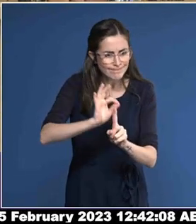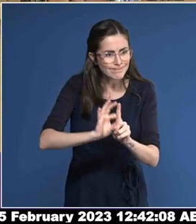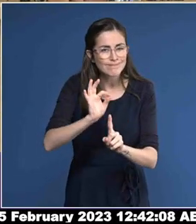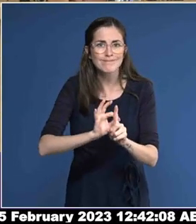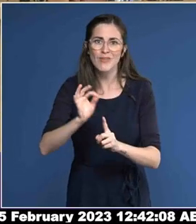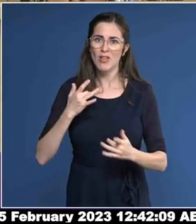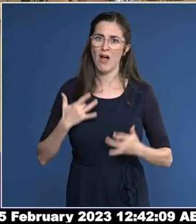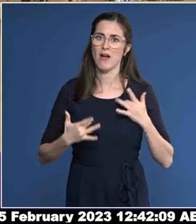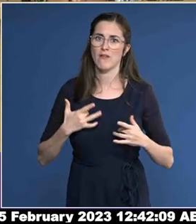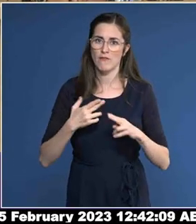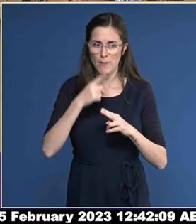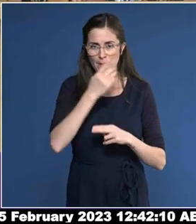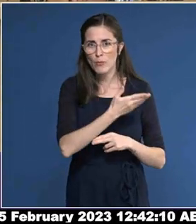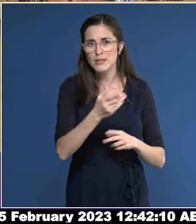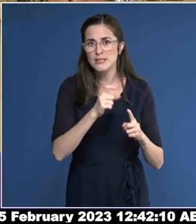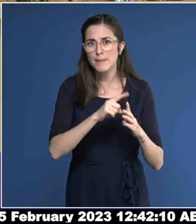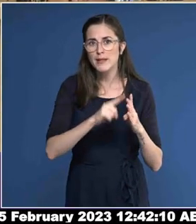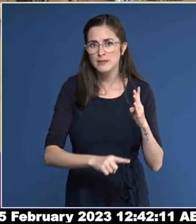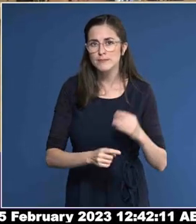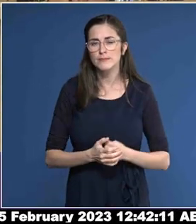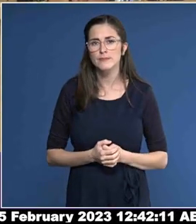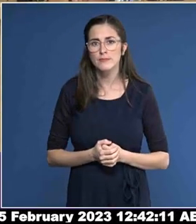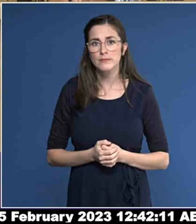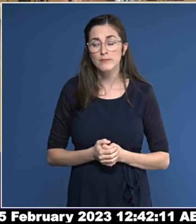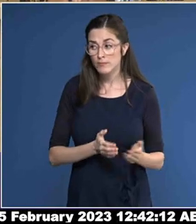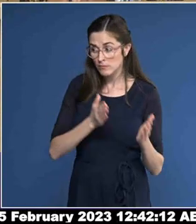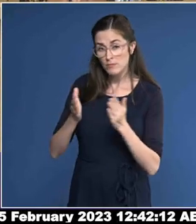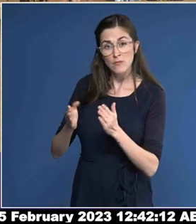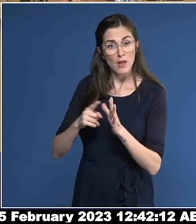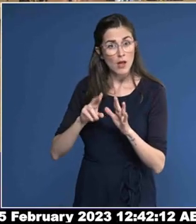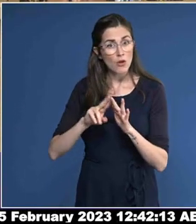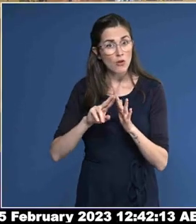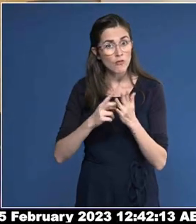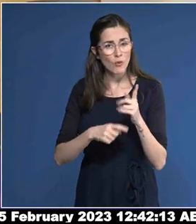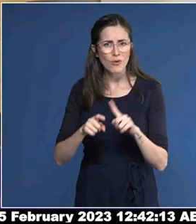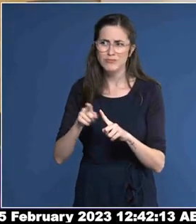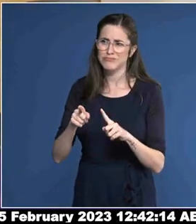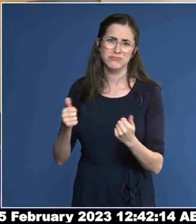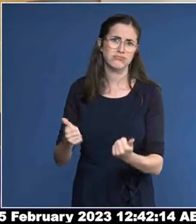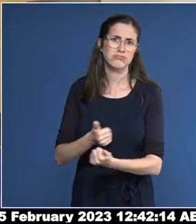For Afford, there's lots of strategies and work that's been done.